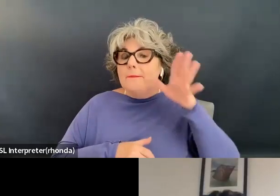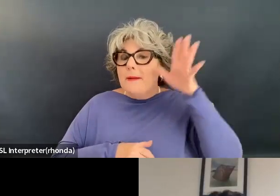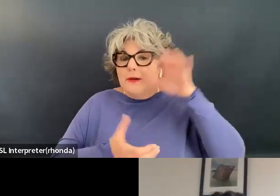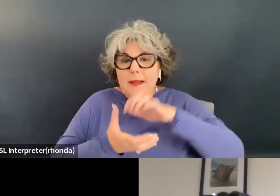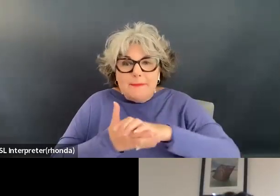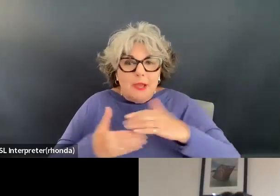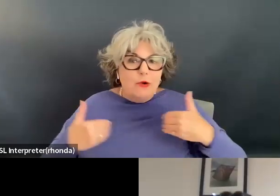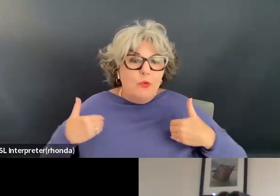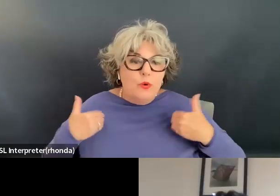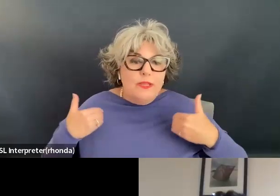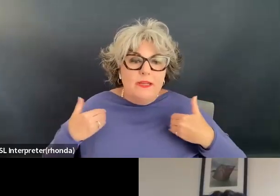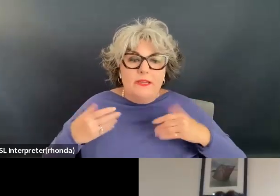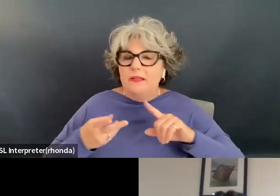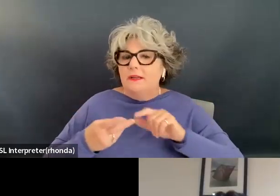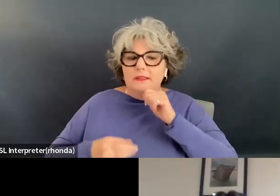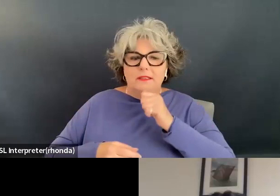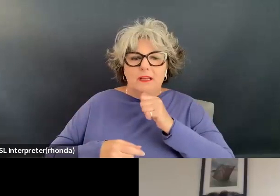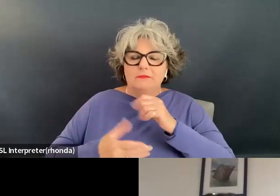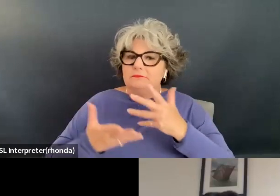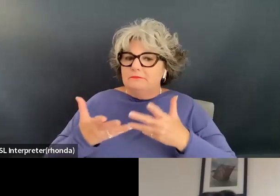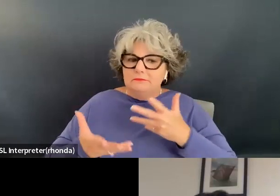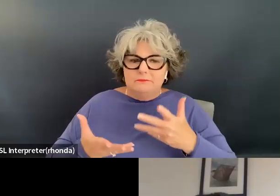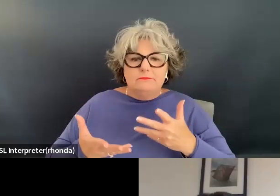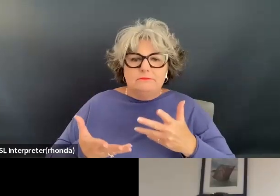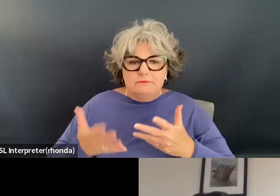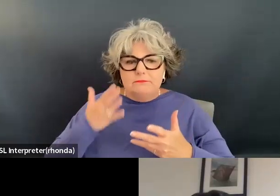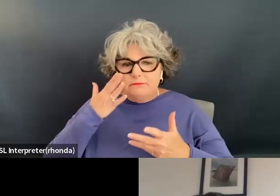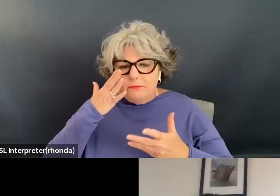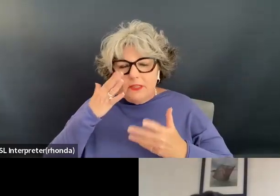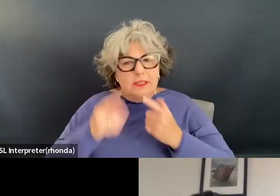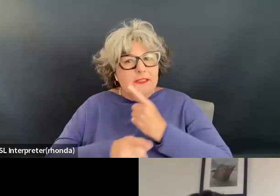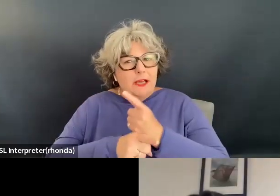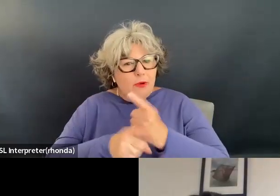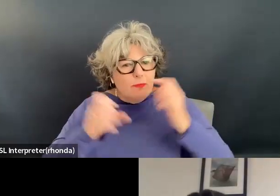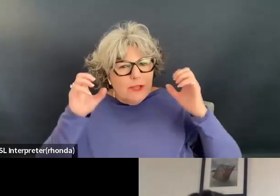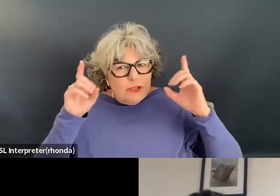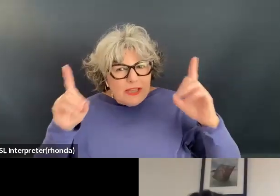and they don't have proper, yeah. We don't have proper education for this everywhere in the world,